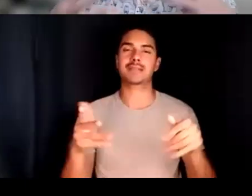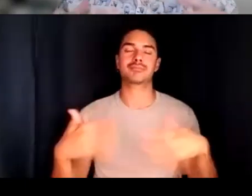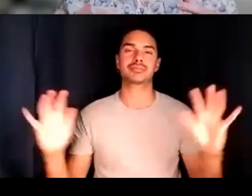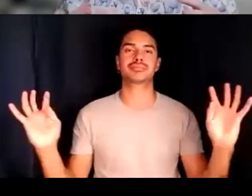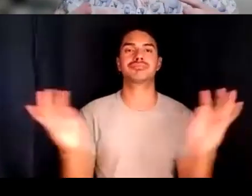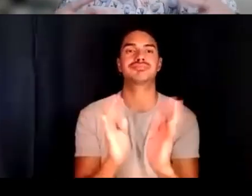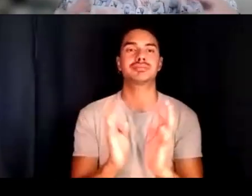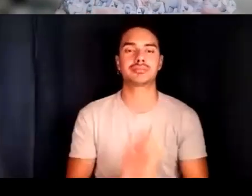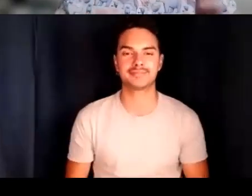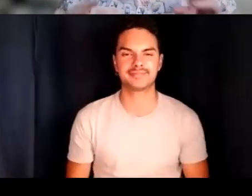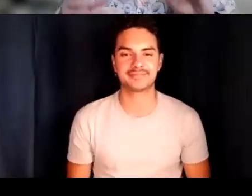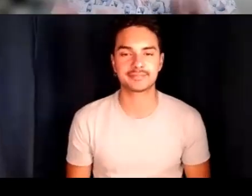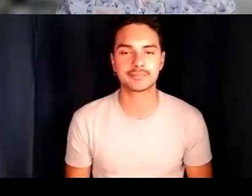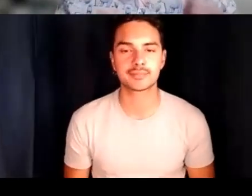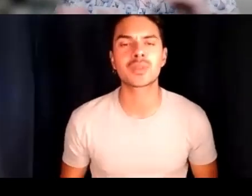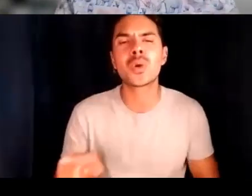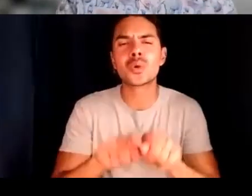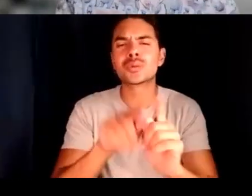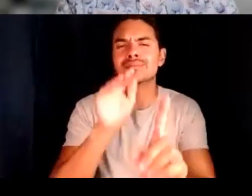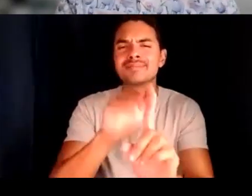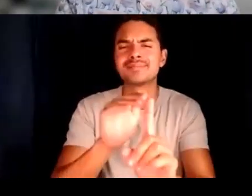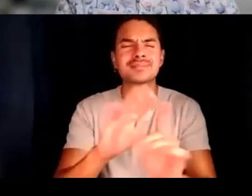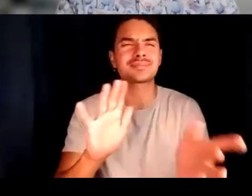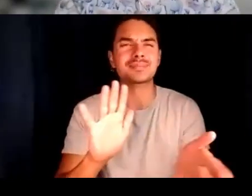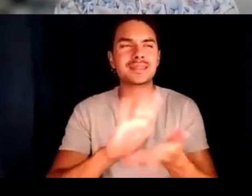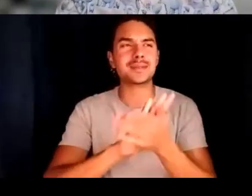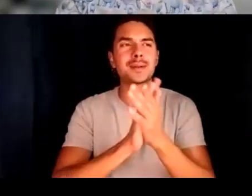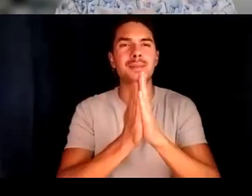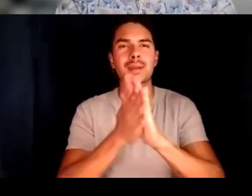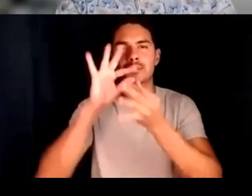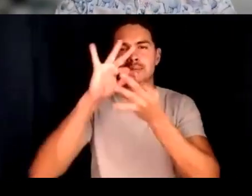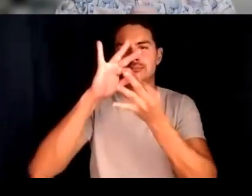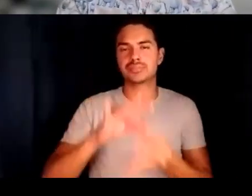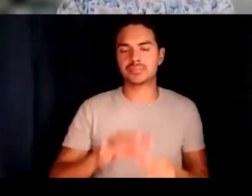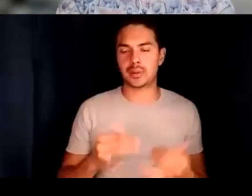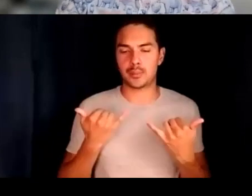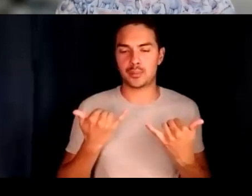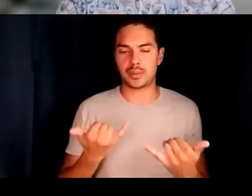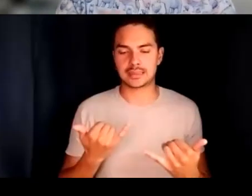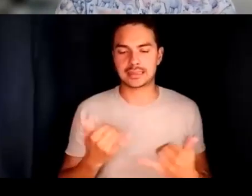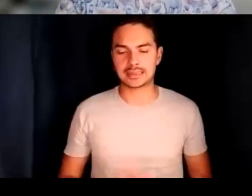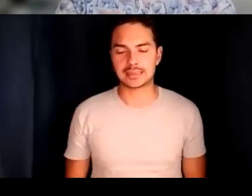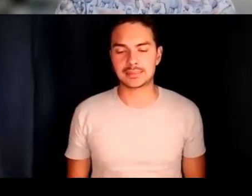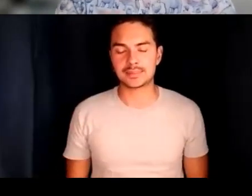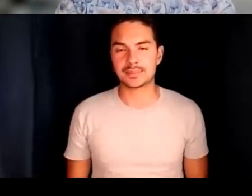Being present without needing to fix things is really critical.